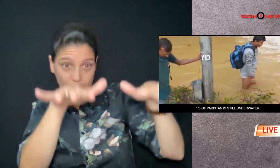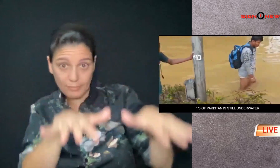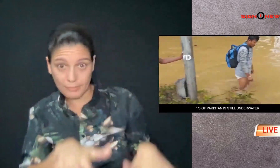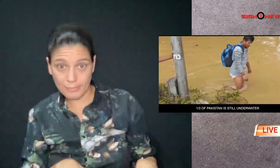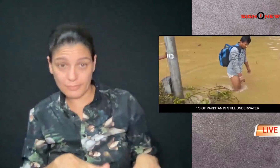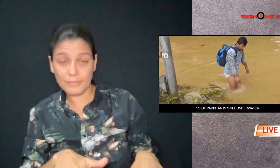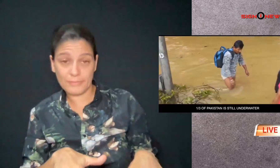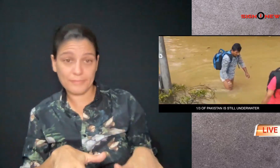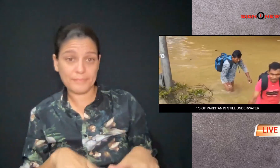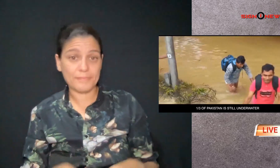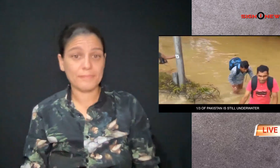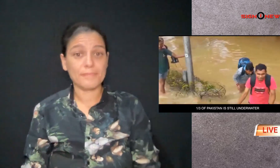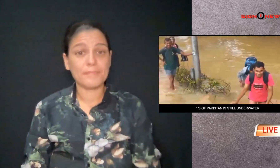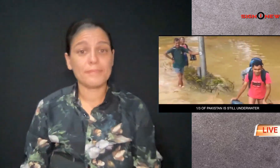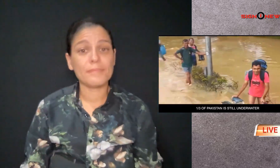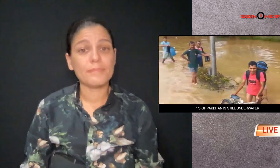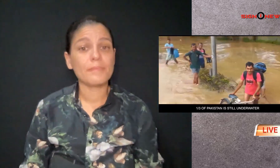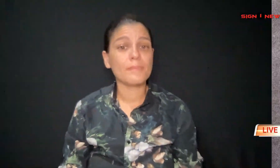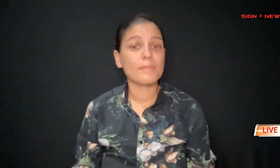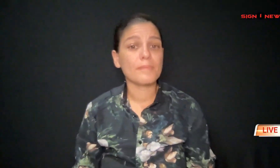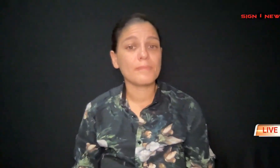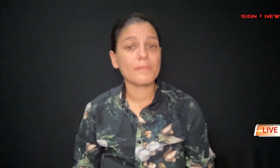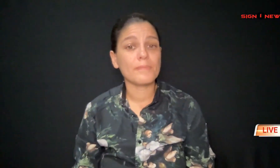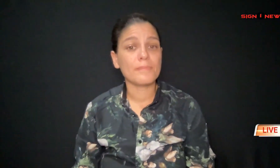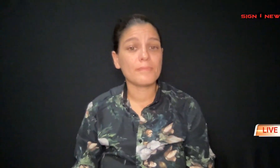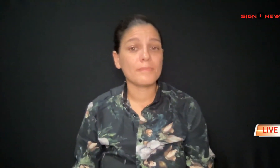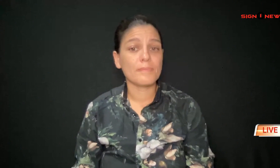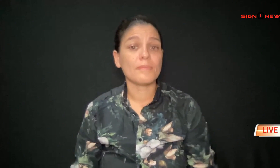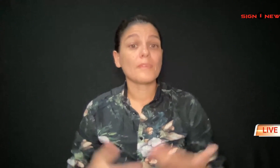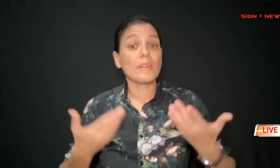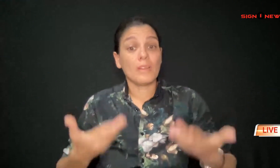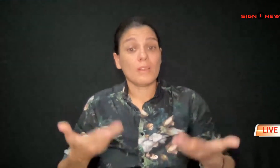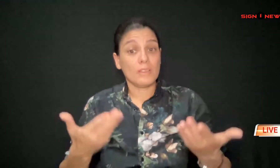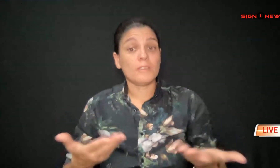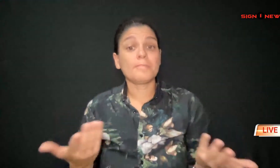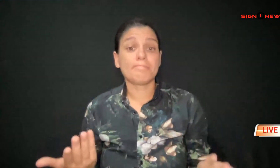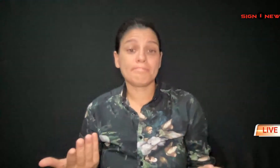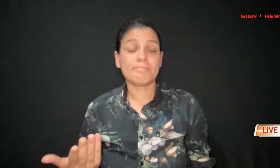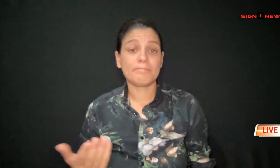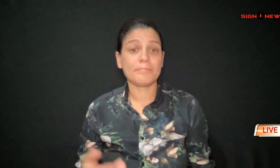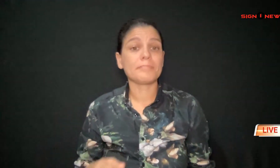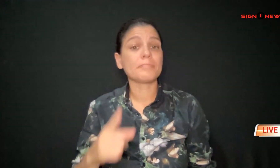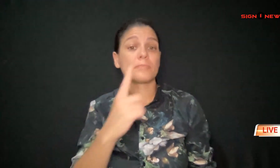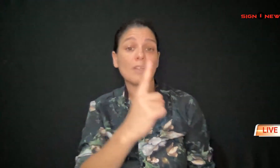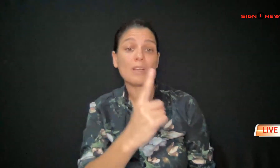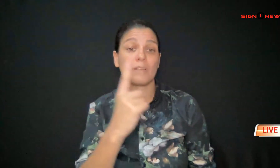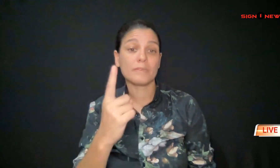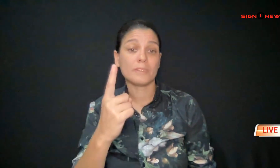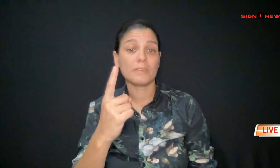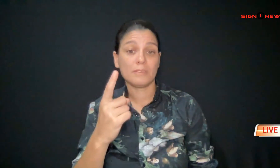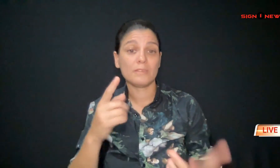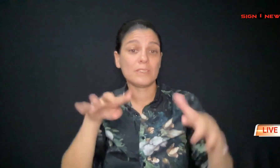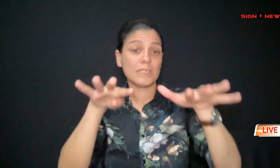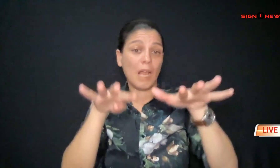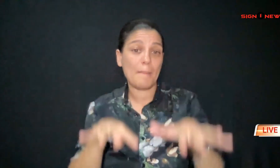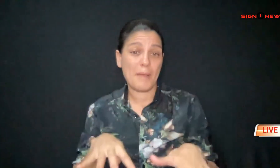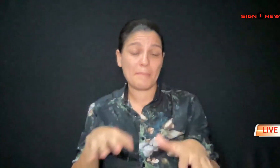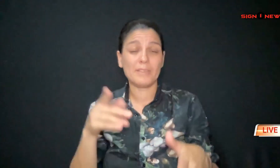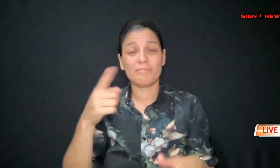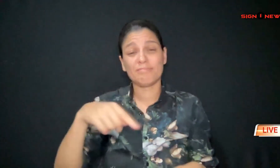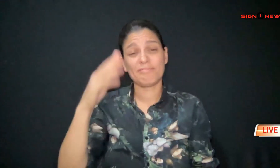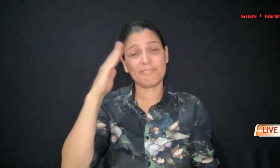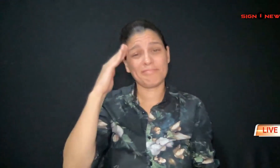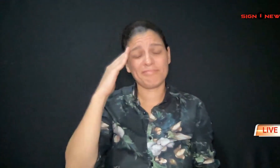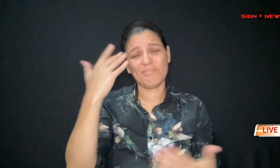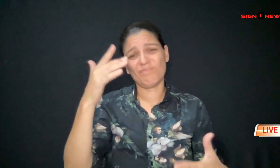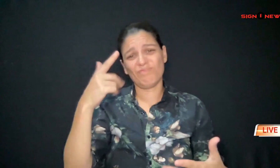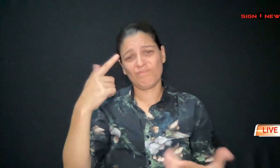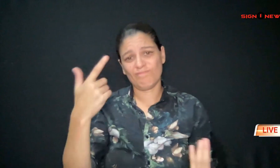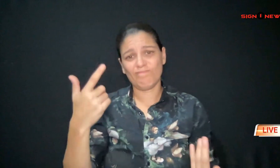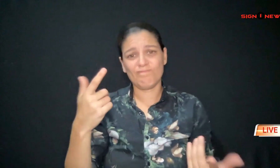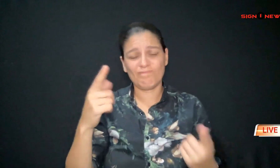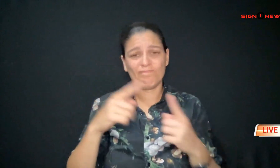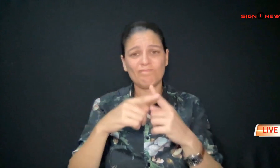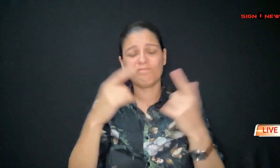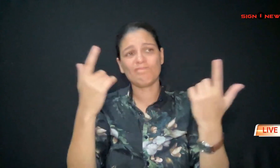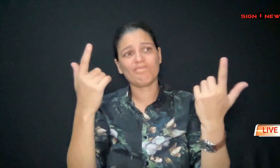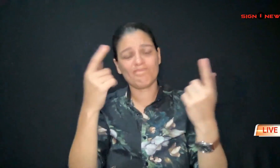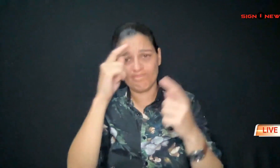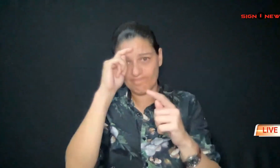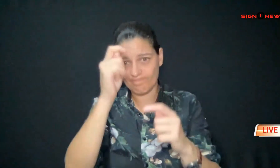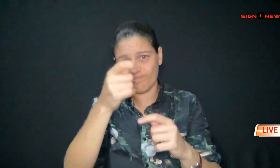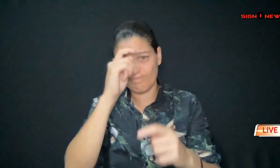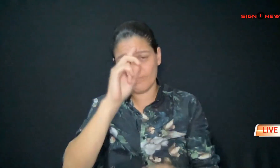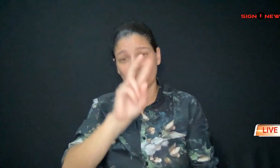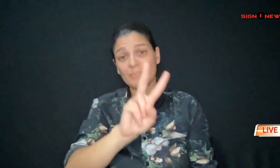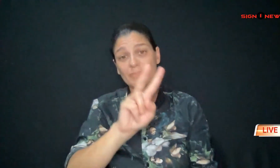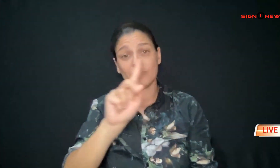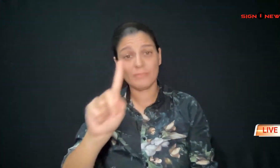to recede today September 11 marks the 21st anniversary